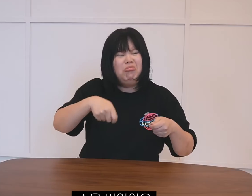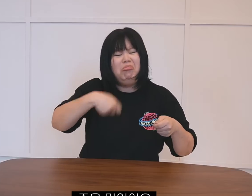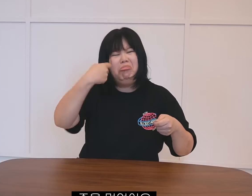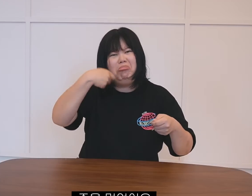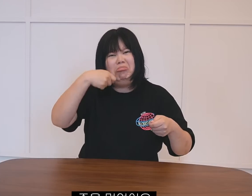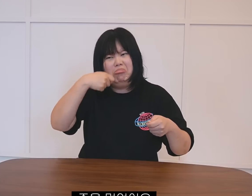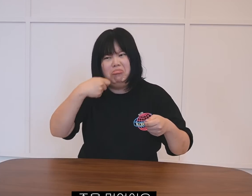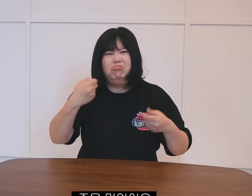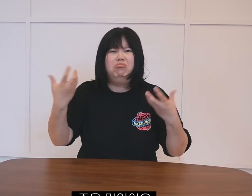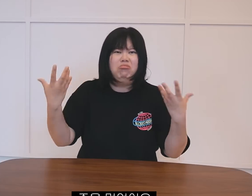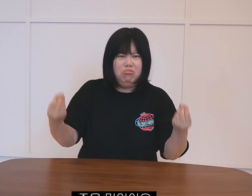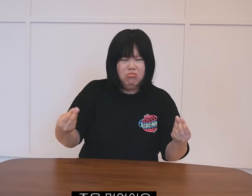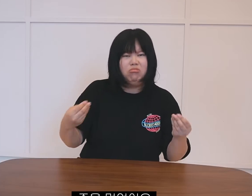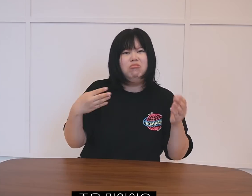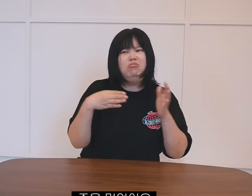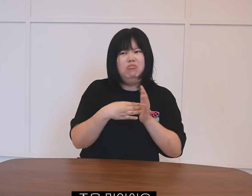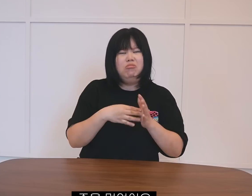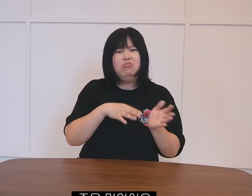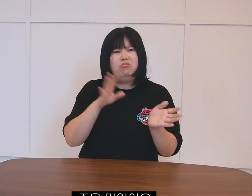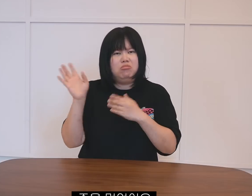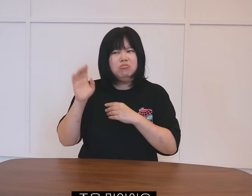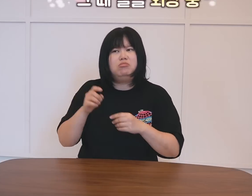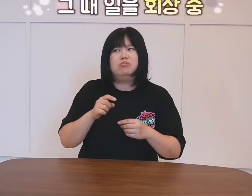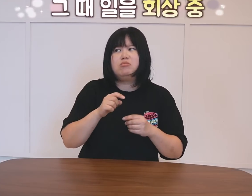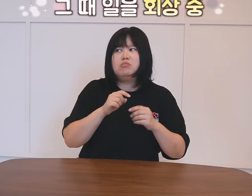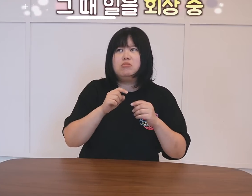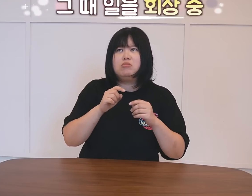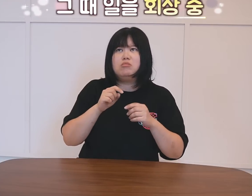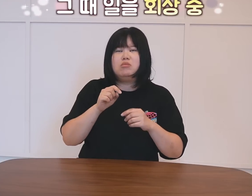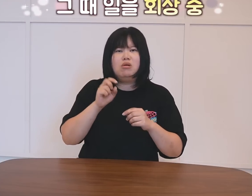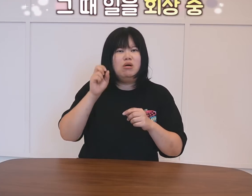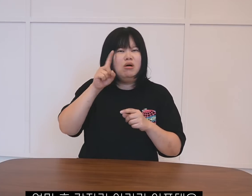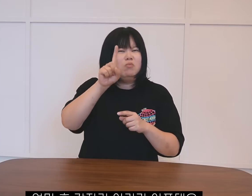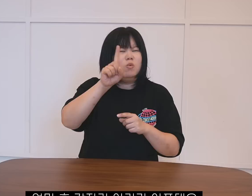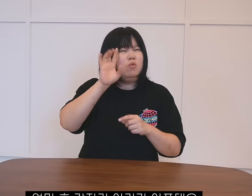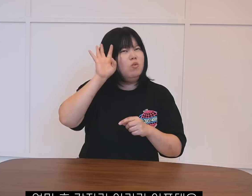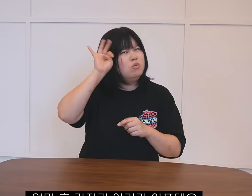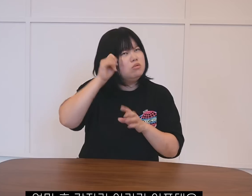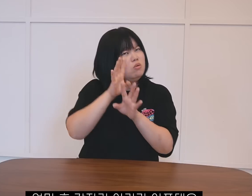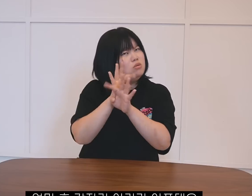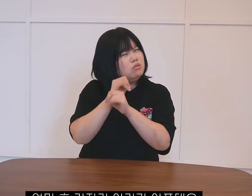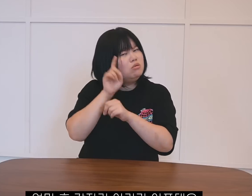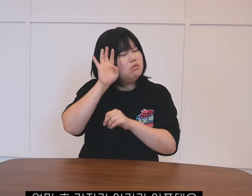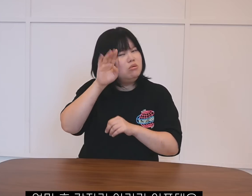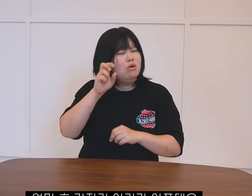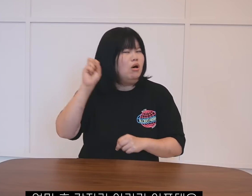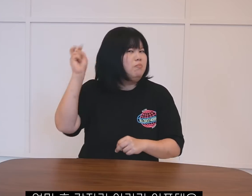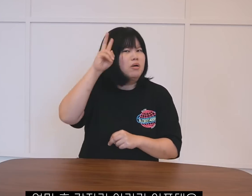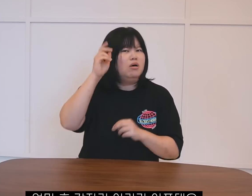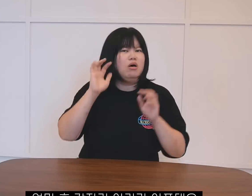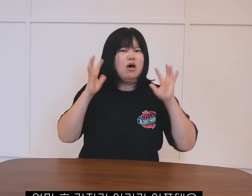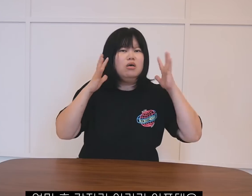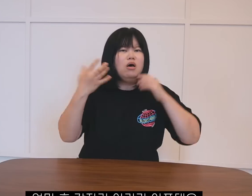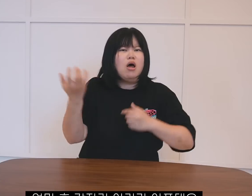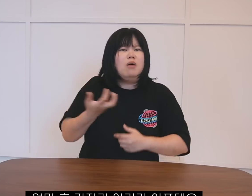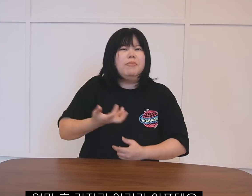I ate porridge. After a while, the baby suddenly becomes ill.